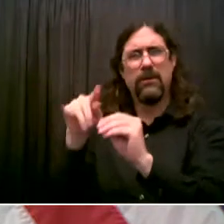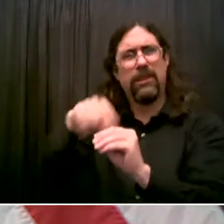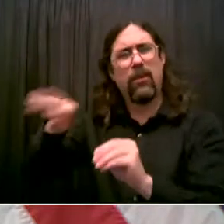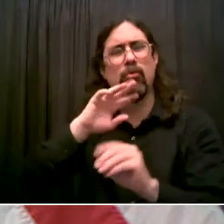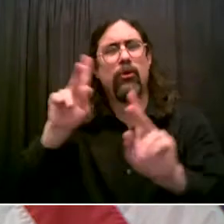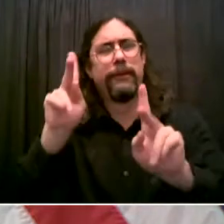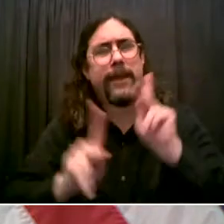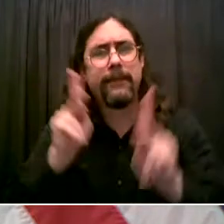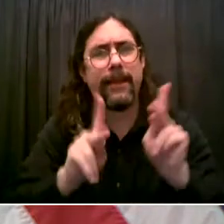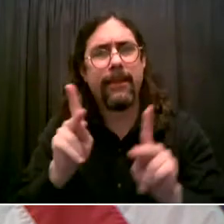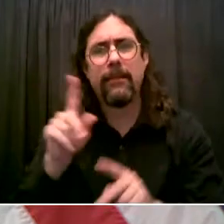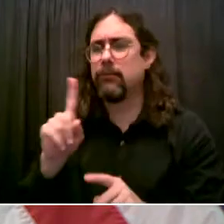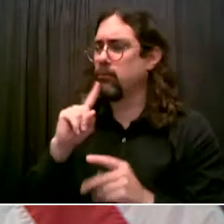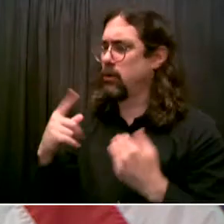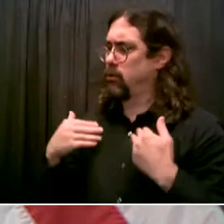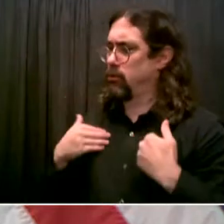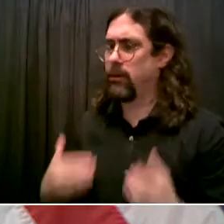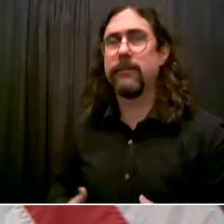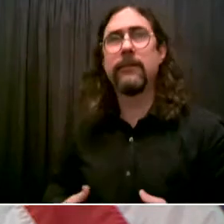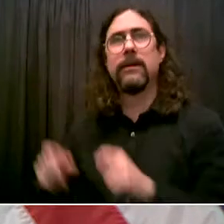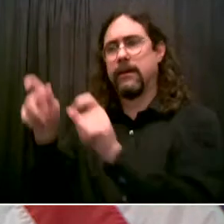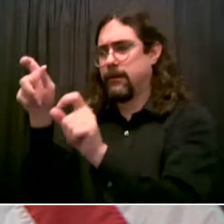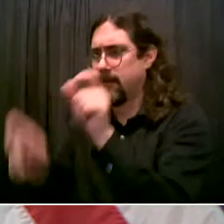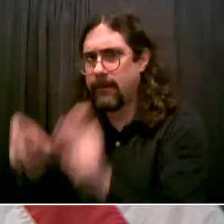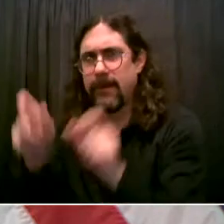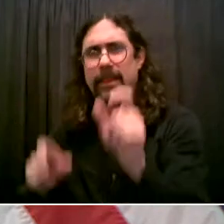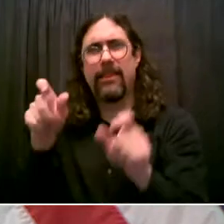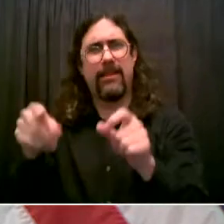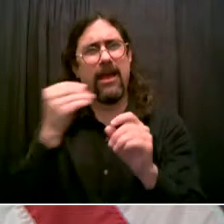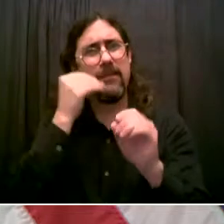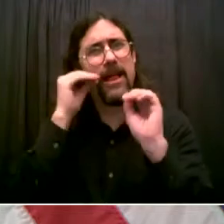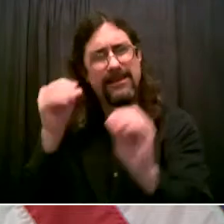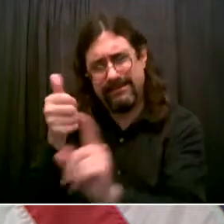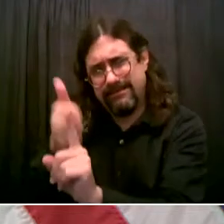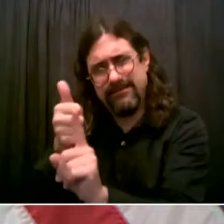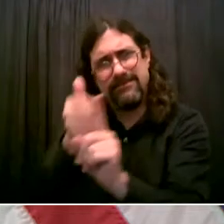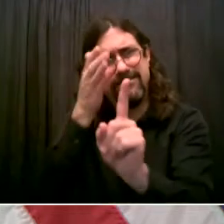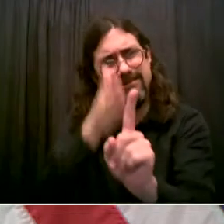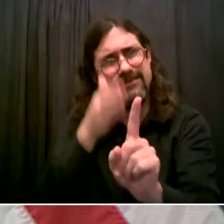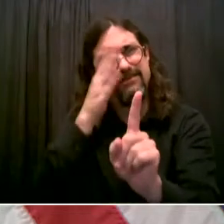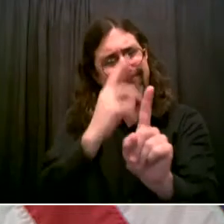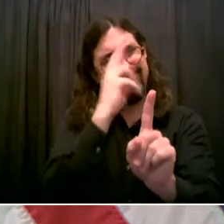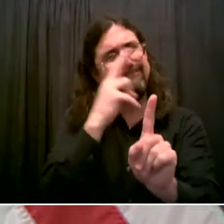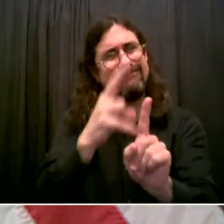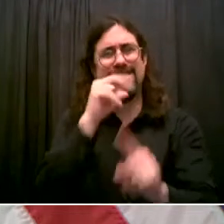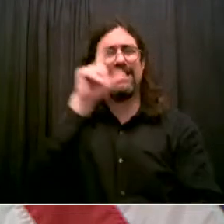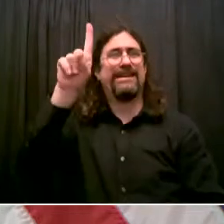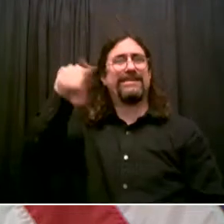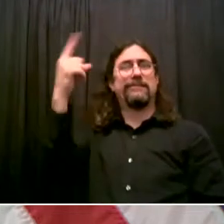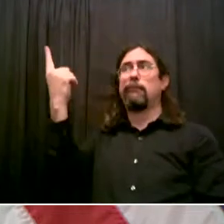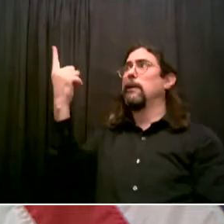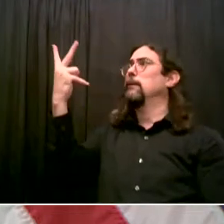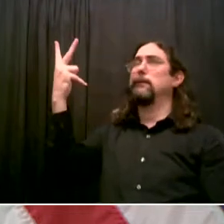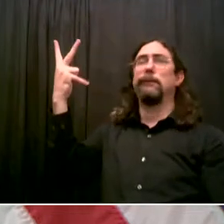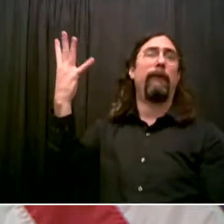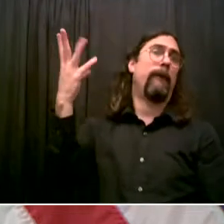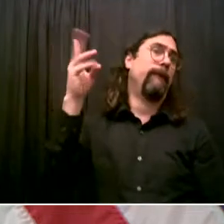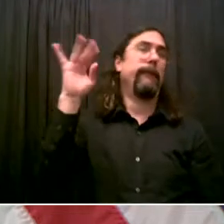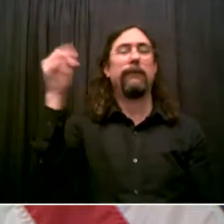BUT WHAT IS IMPORTANT TO UNDERSTAND IS THE NUMBERS.